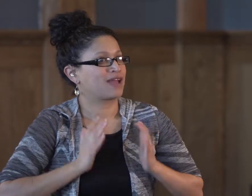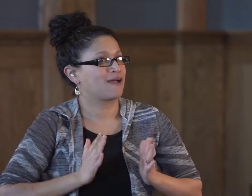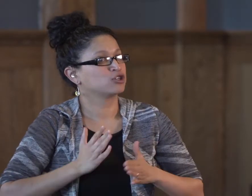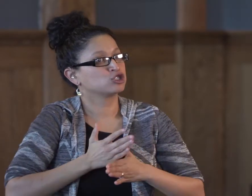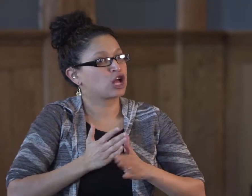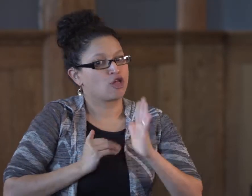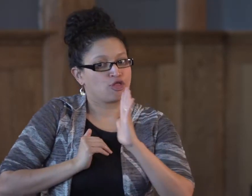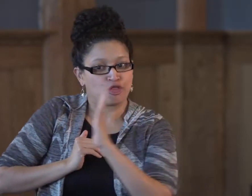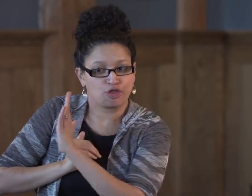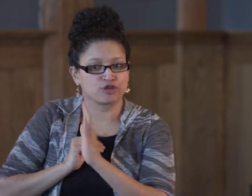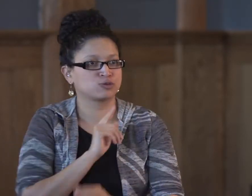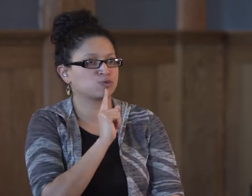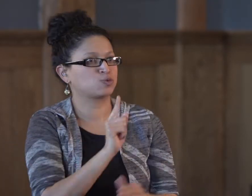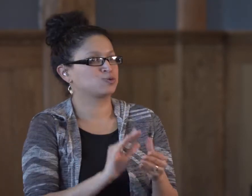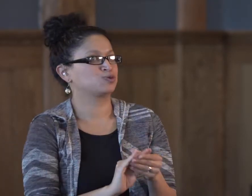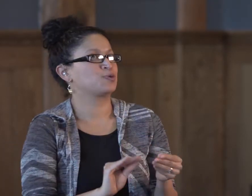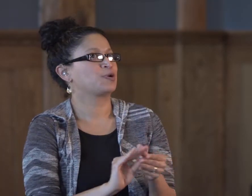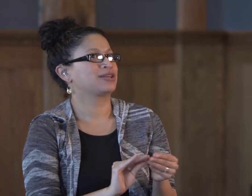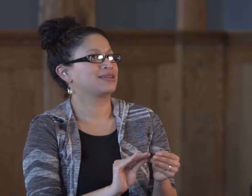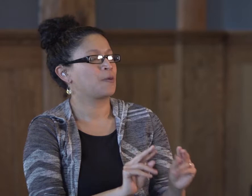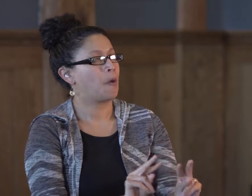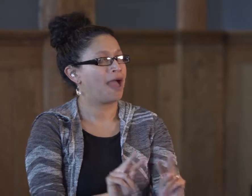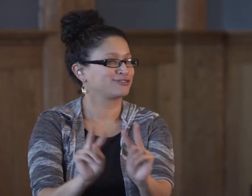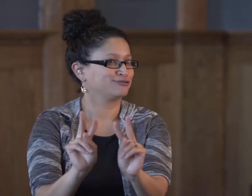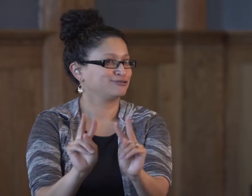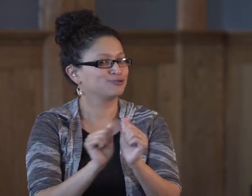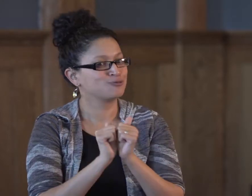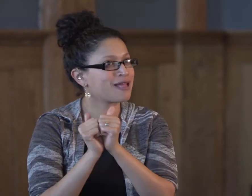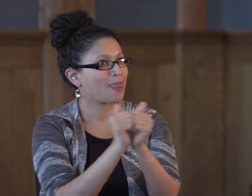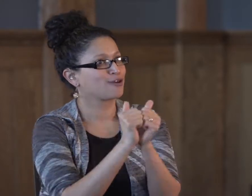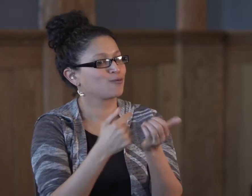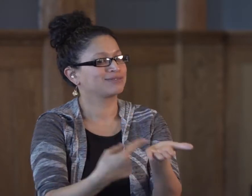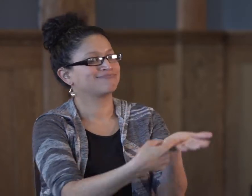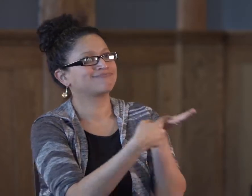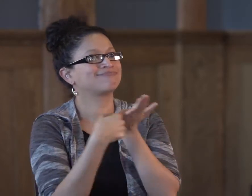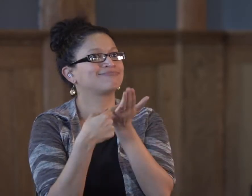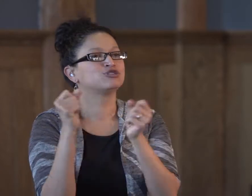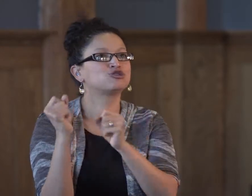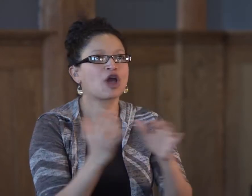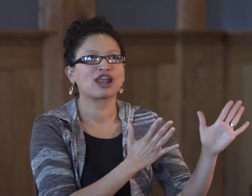their story, the Deaf survivor sharing their experience, and to bring that video and to